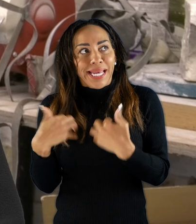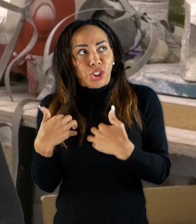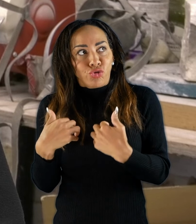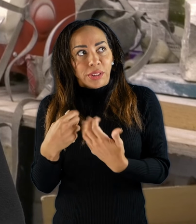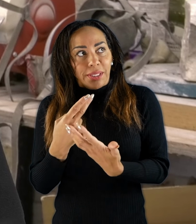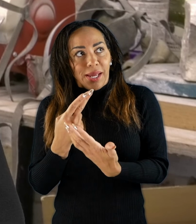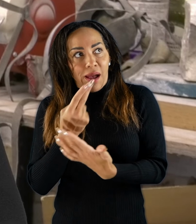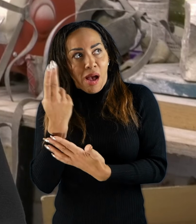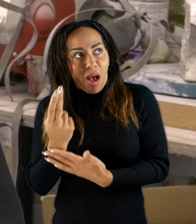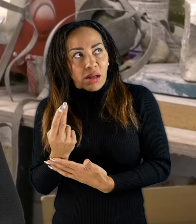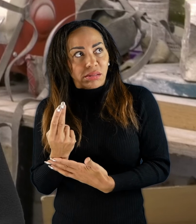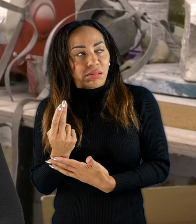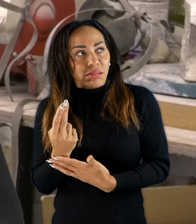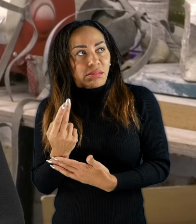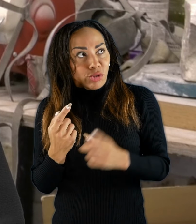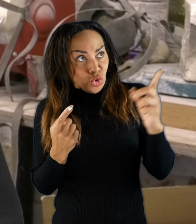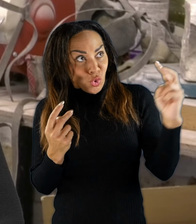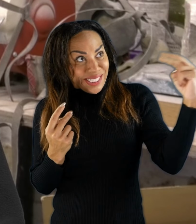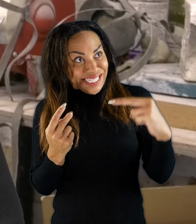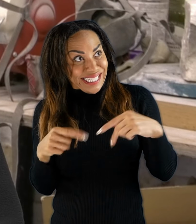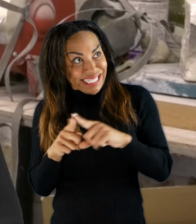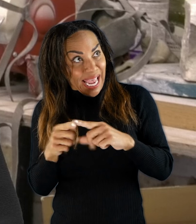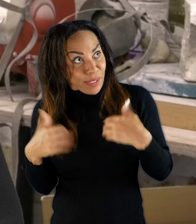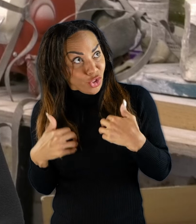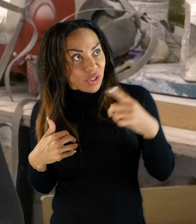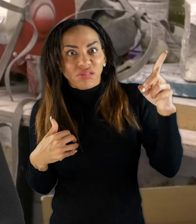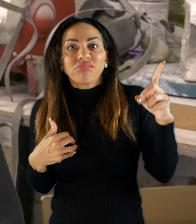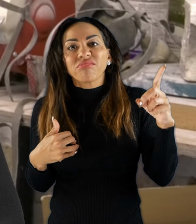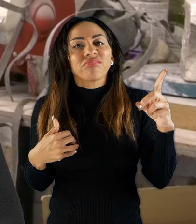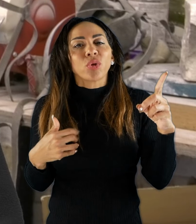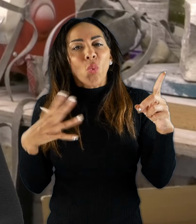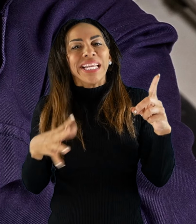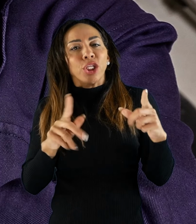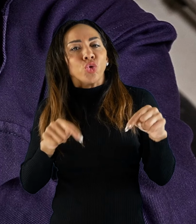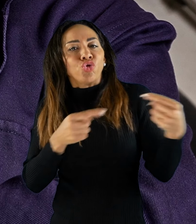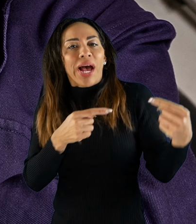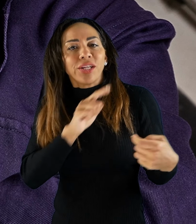interesting as I see it, I guess. So we just need to shake up their thinking. Some artists are